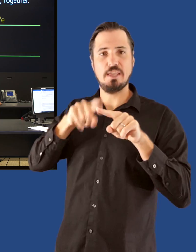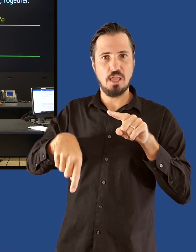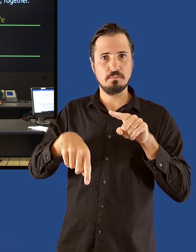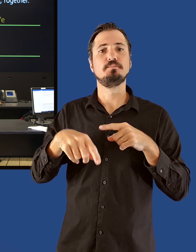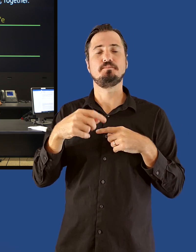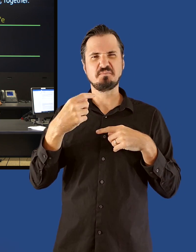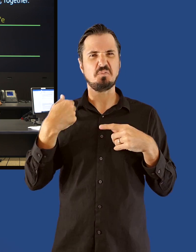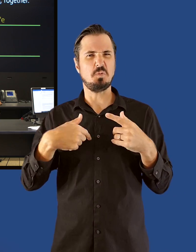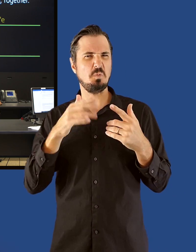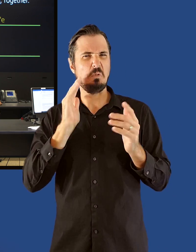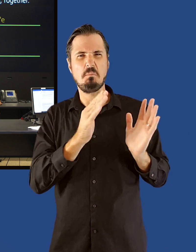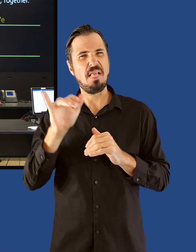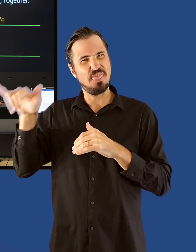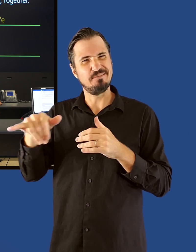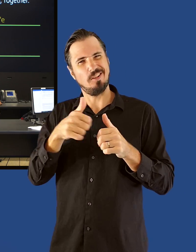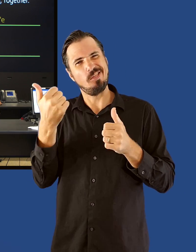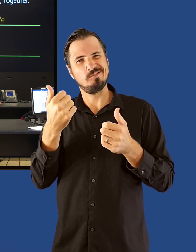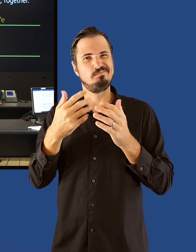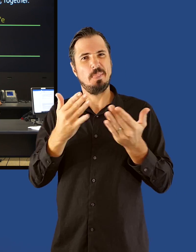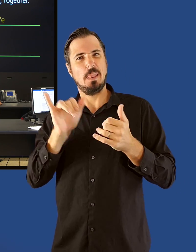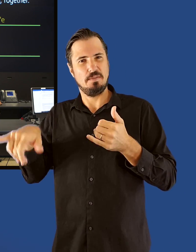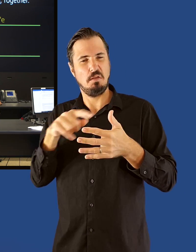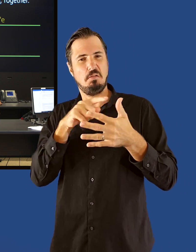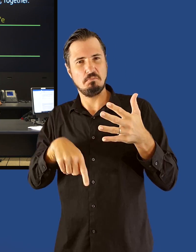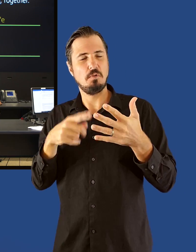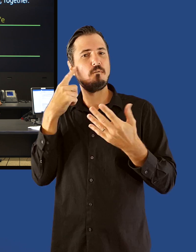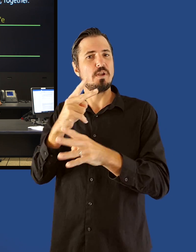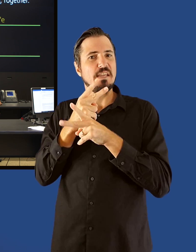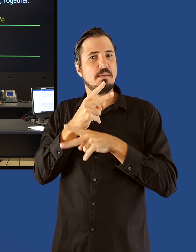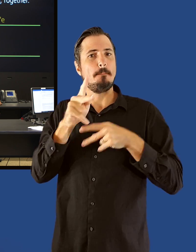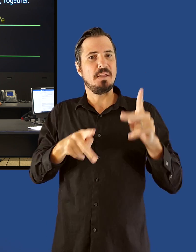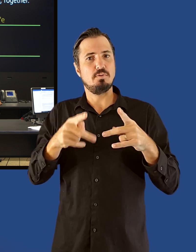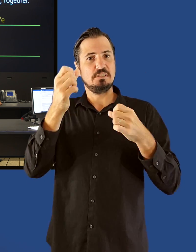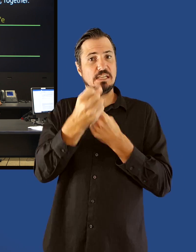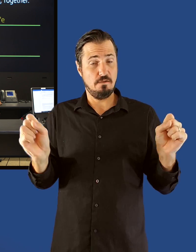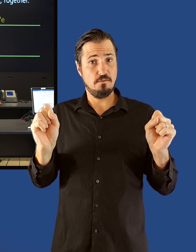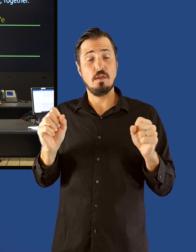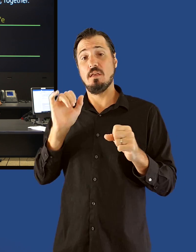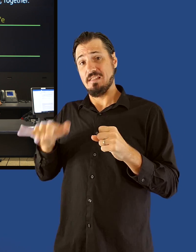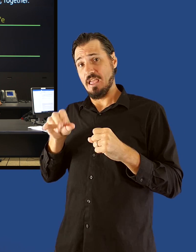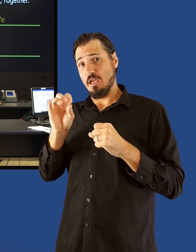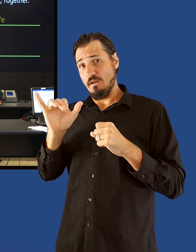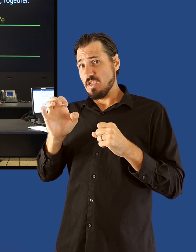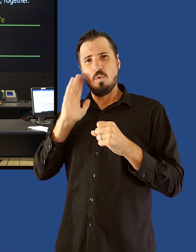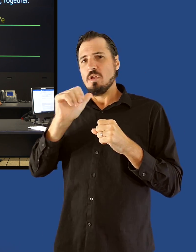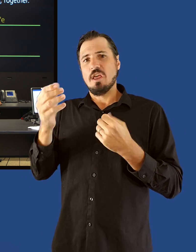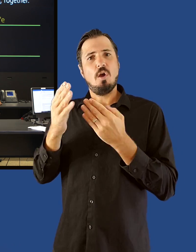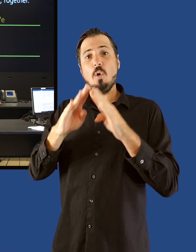for the health and safety of both our customers and associates. Those offices will not reopen until those measures are in place.